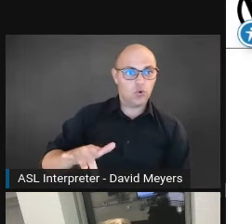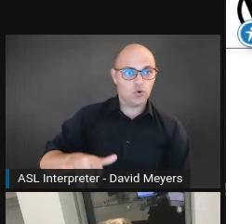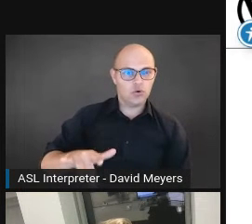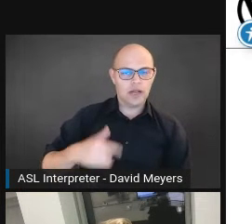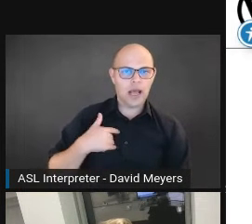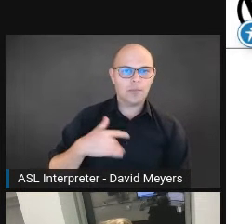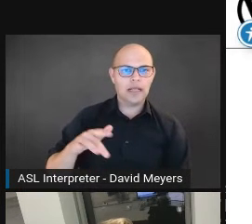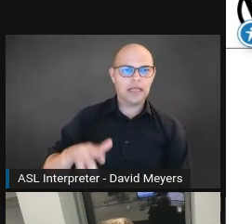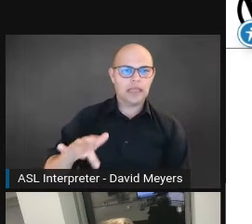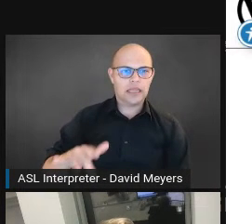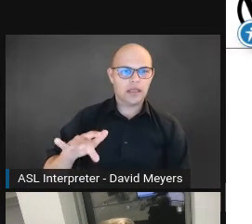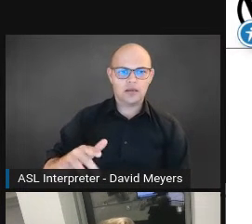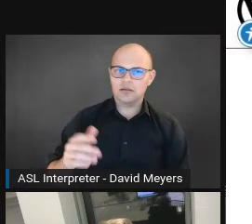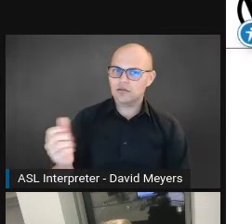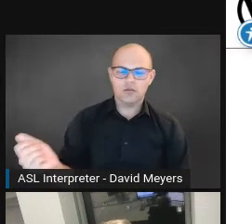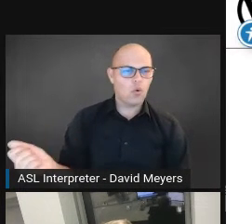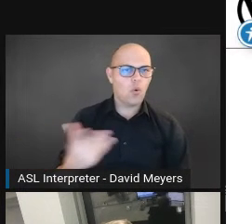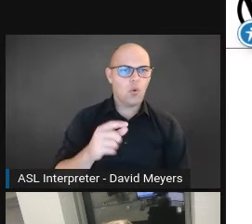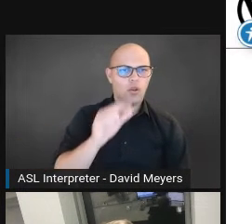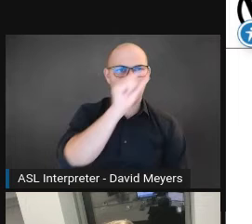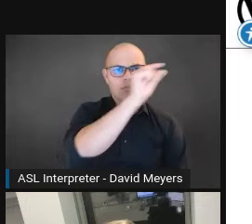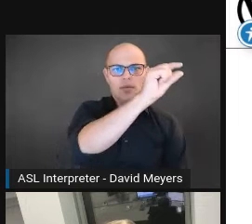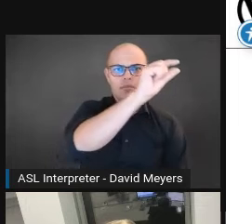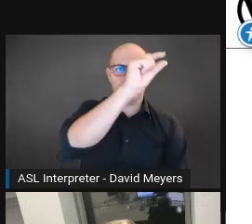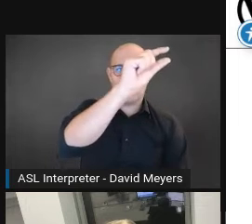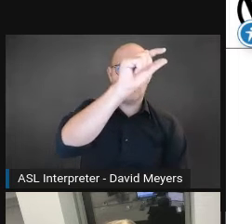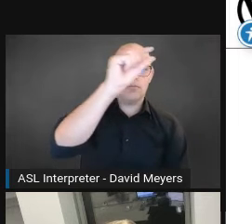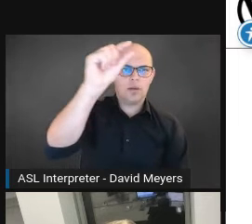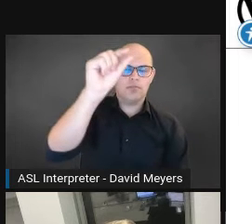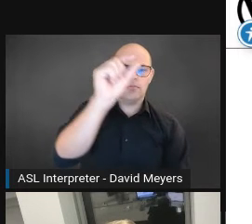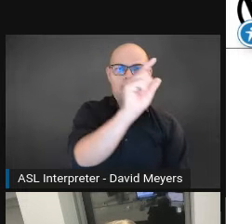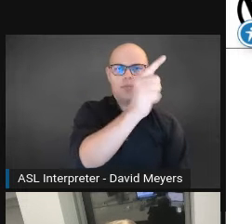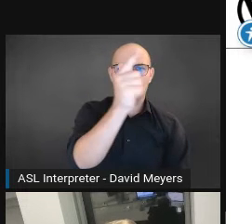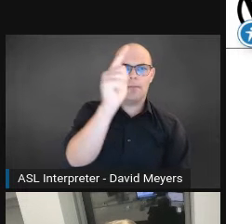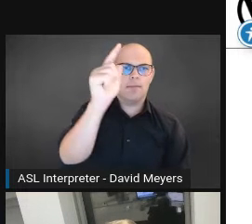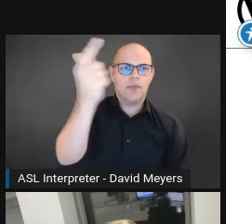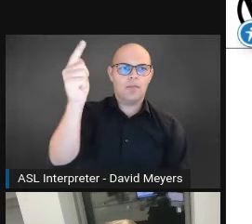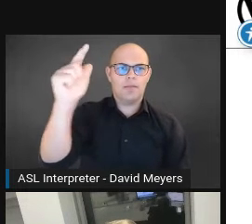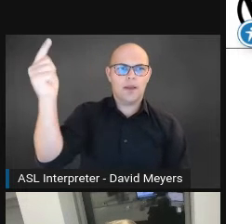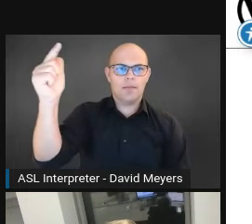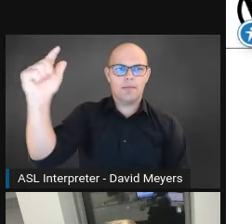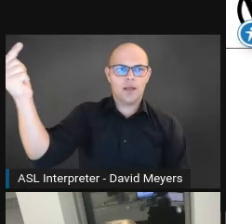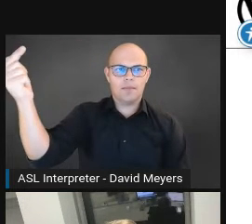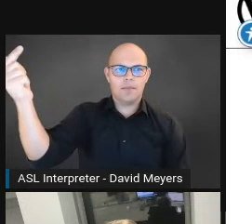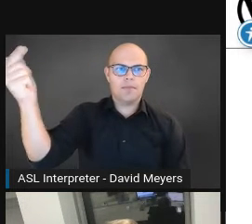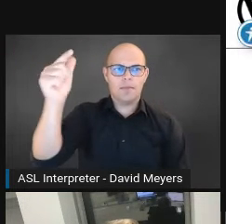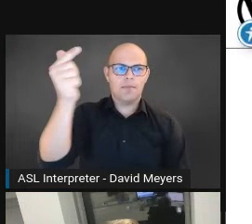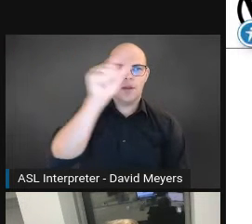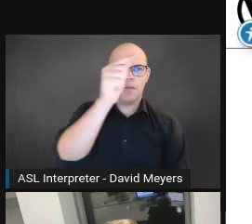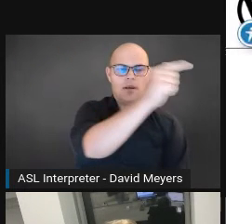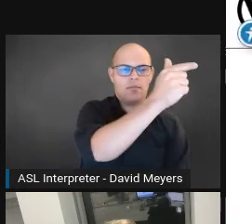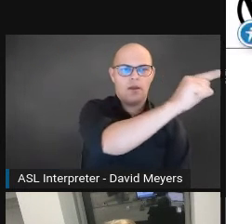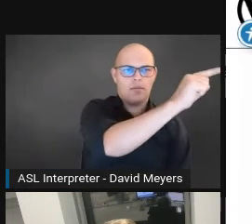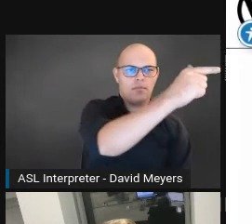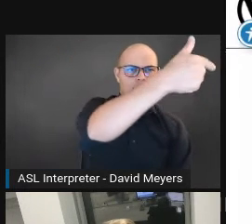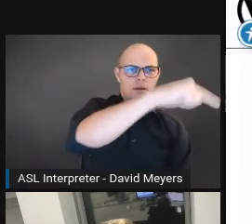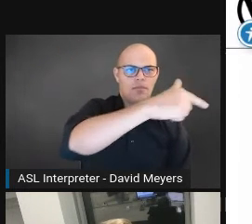through the entire admin bar, so I can log out, I can skip to content.